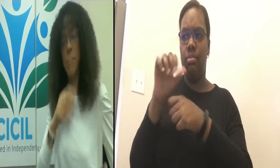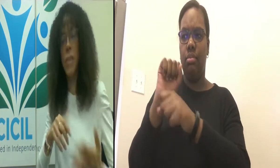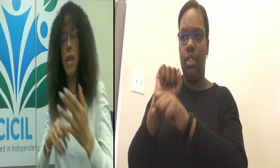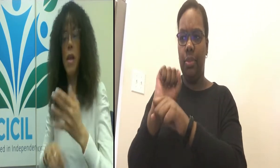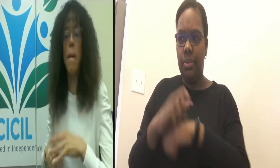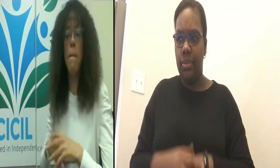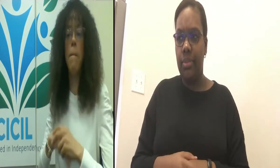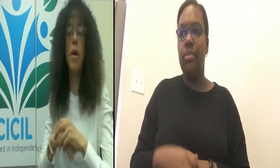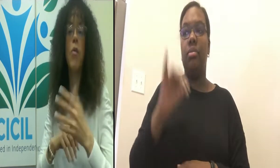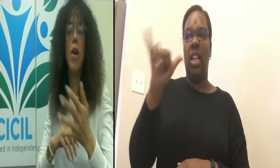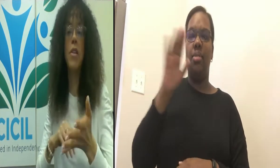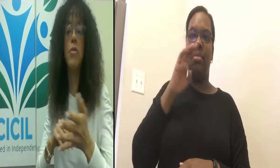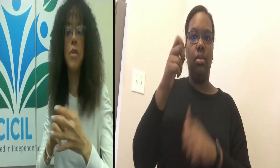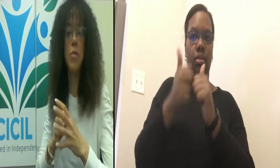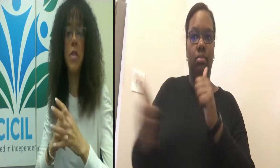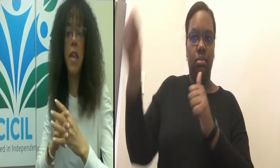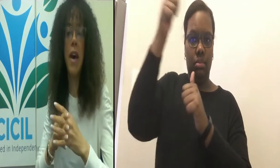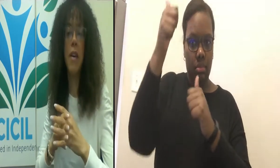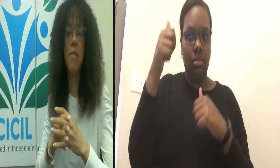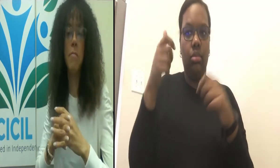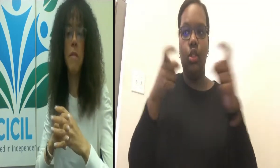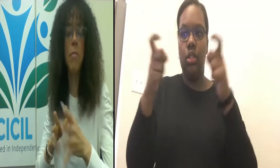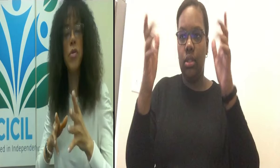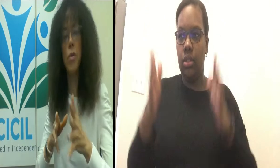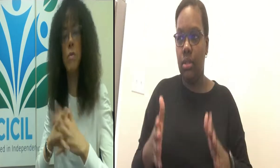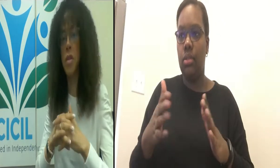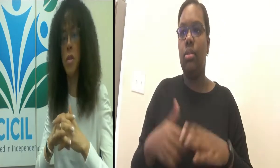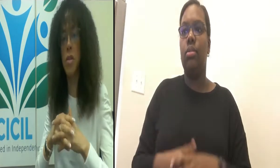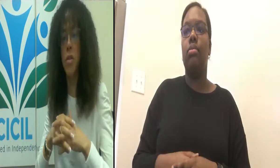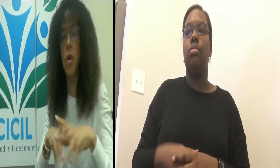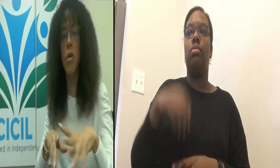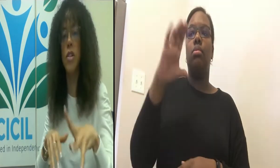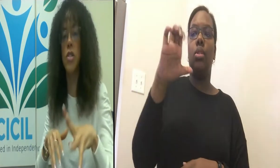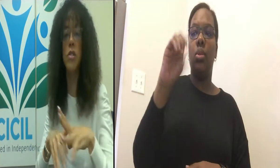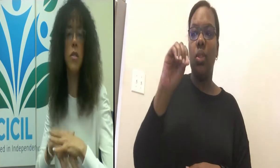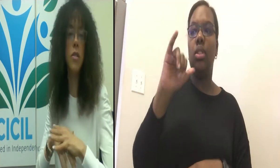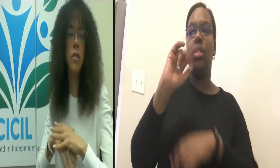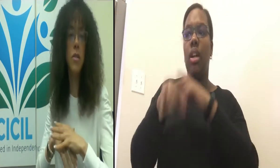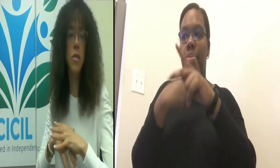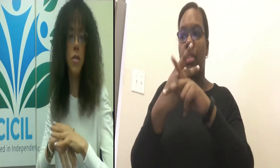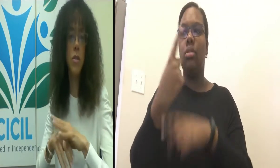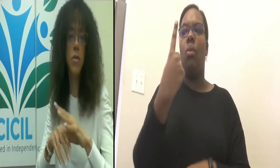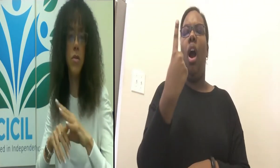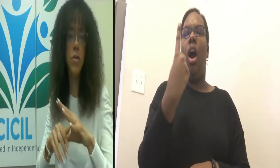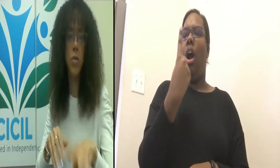to utilize QuickBooks on a regular basis" that kind of thing. But what I noticed